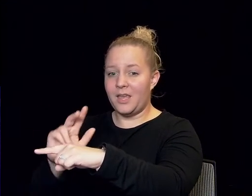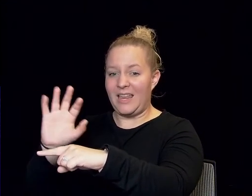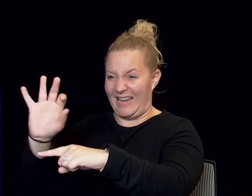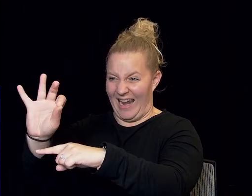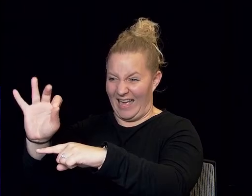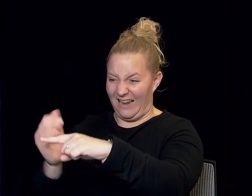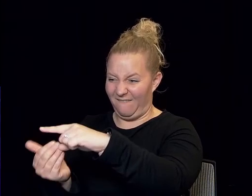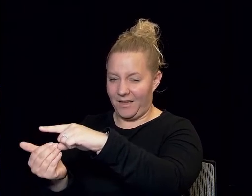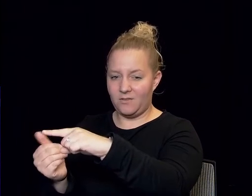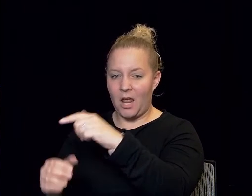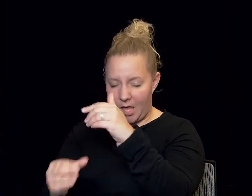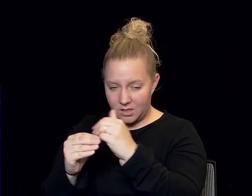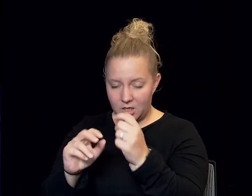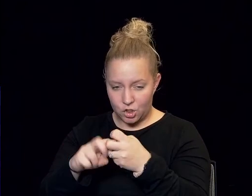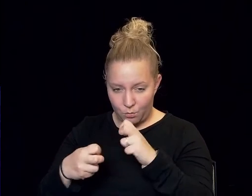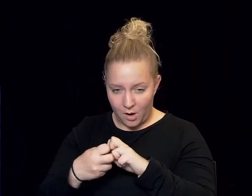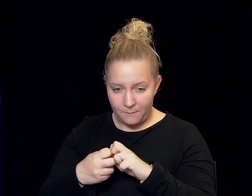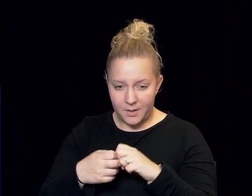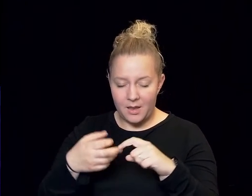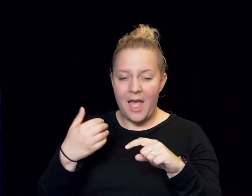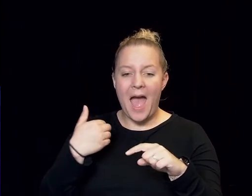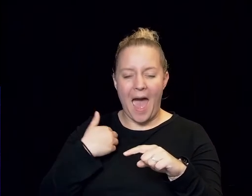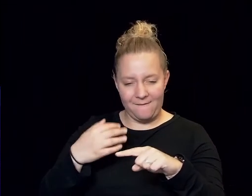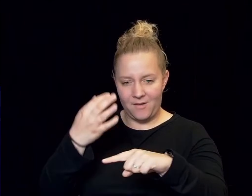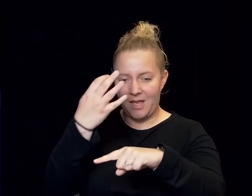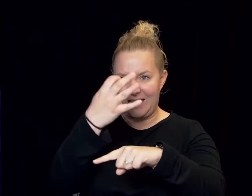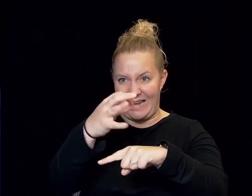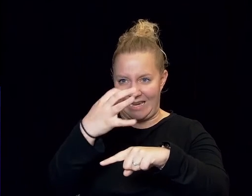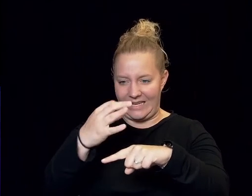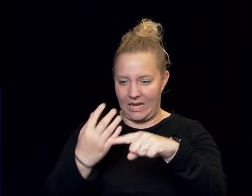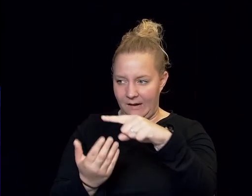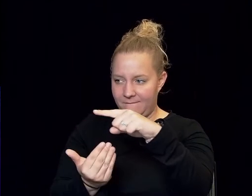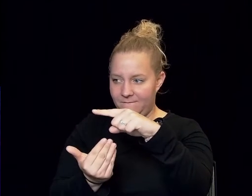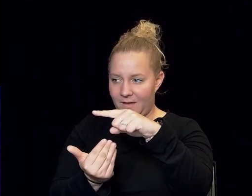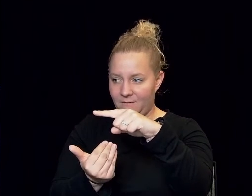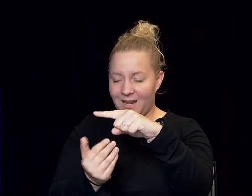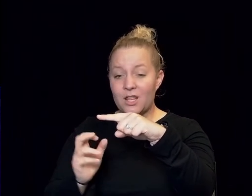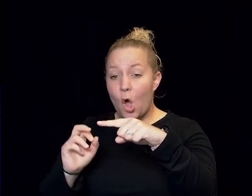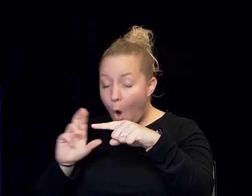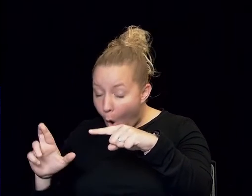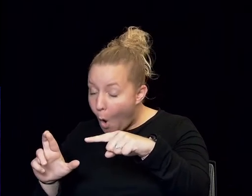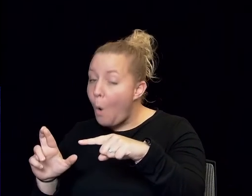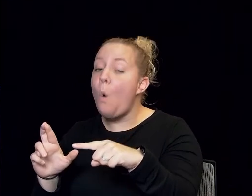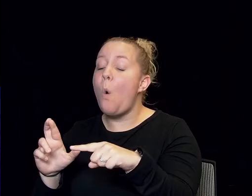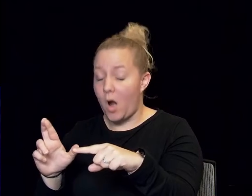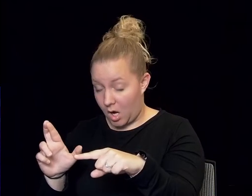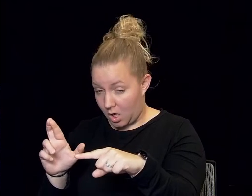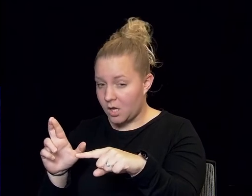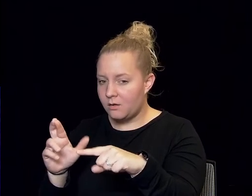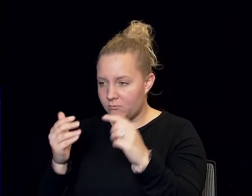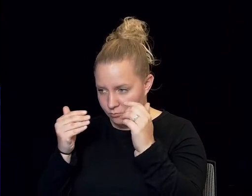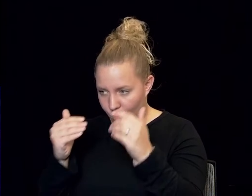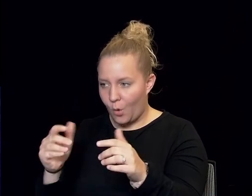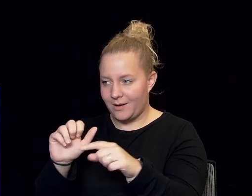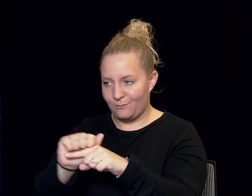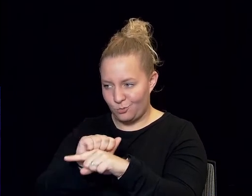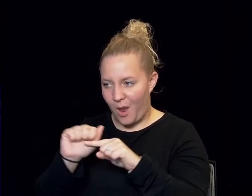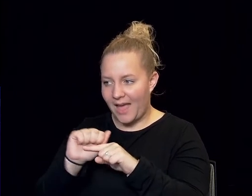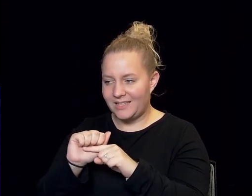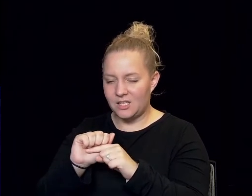when I add these two things together, I get 19/15 or let's go ahead and practice turning this